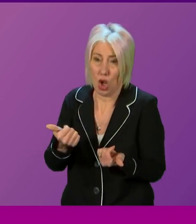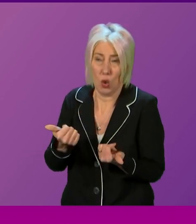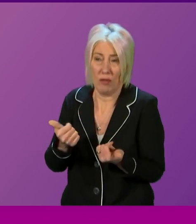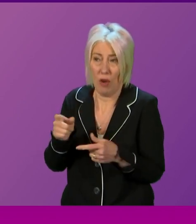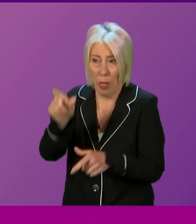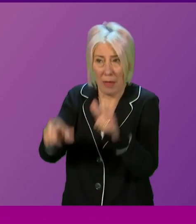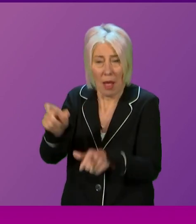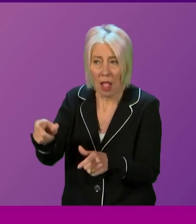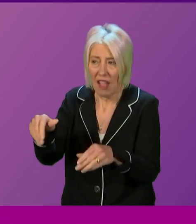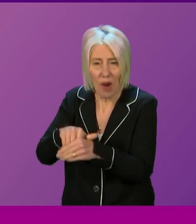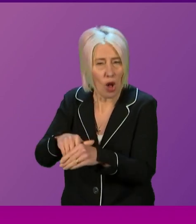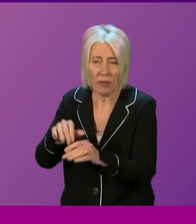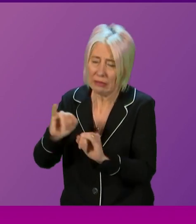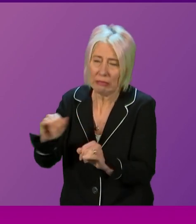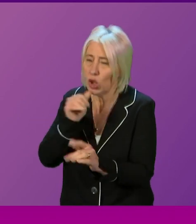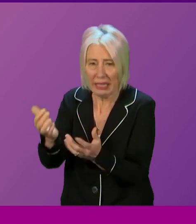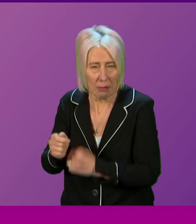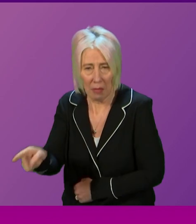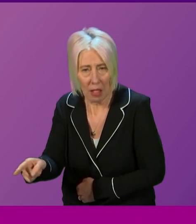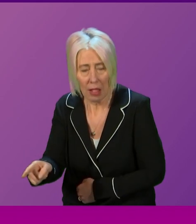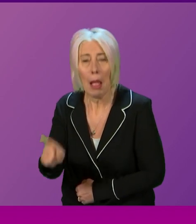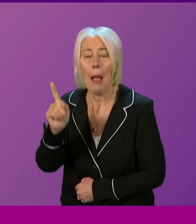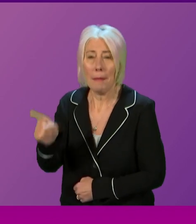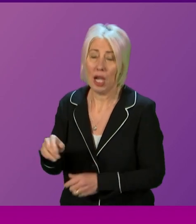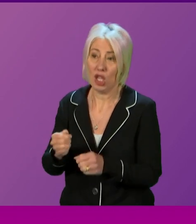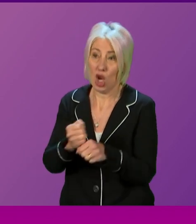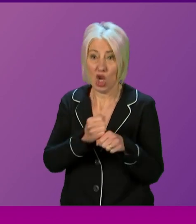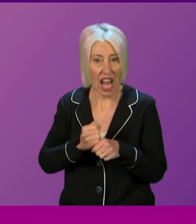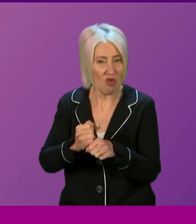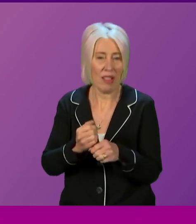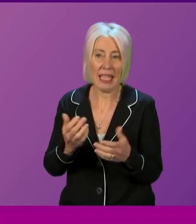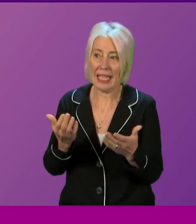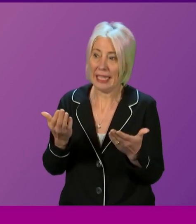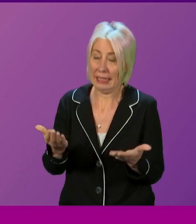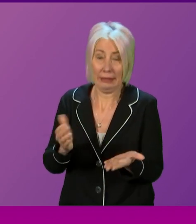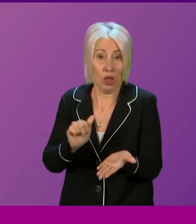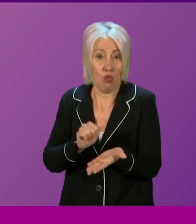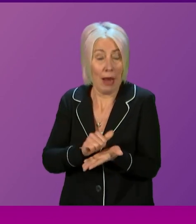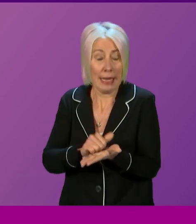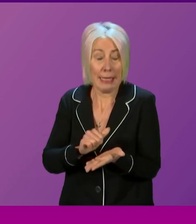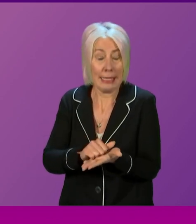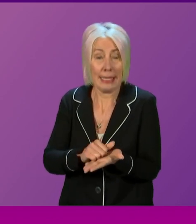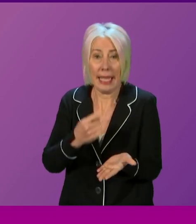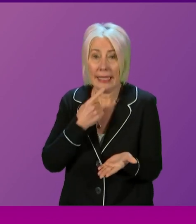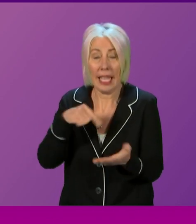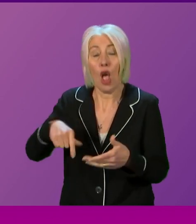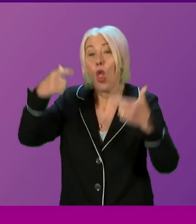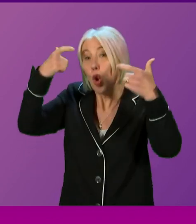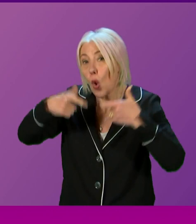However, more generally, as I often say in the chamber because it is absolutely right that I do so, court decisions are for courts.